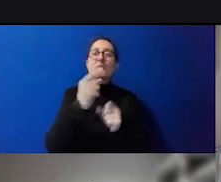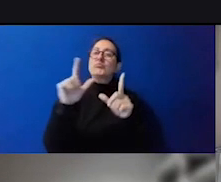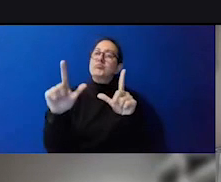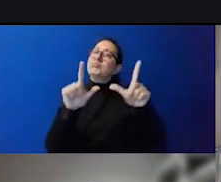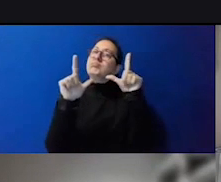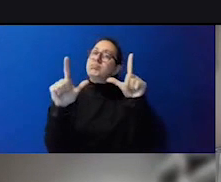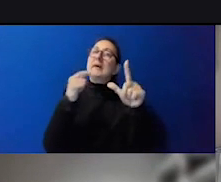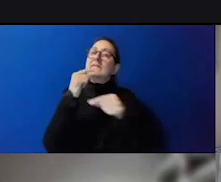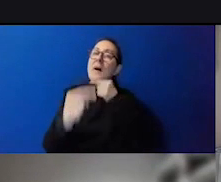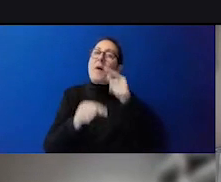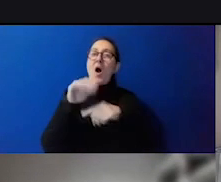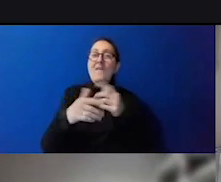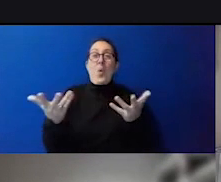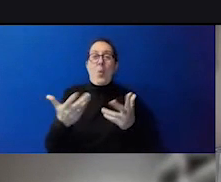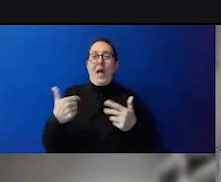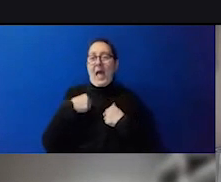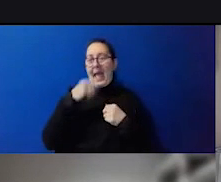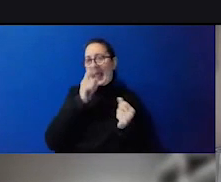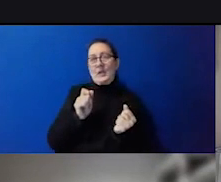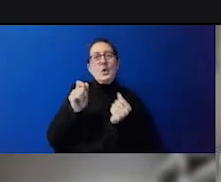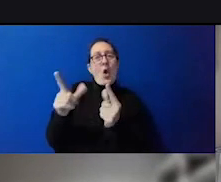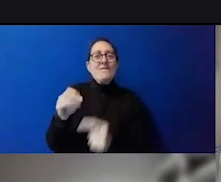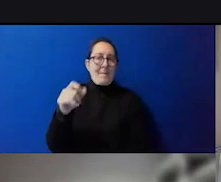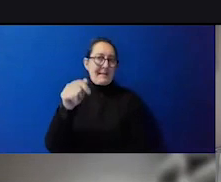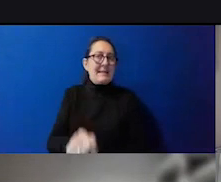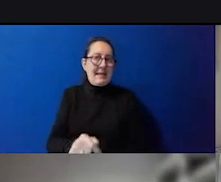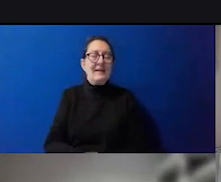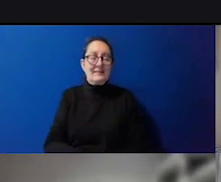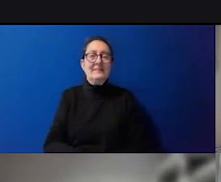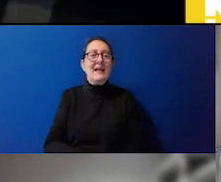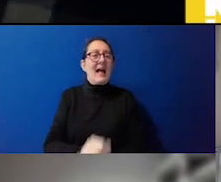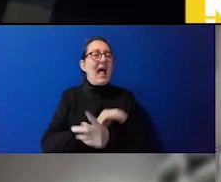some of the stuff we've spoking about throughout um and just the last slide just um a little